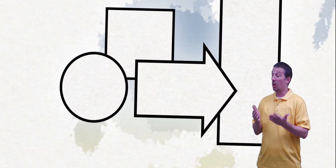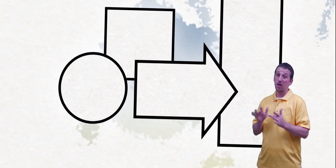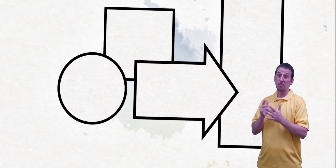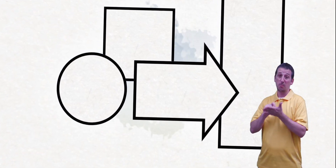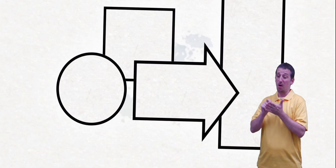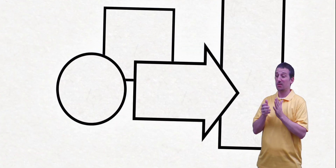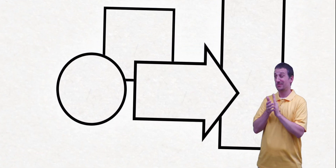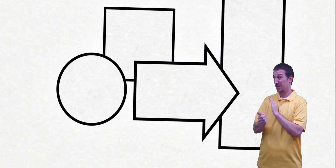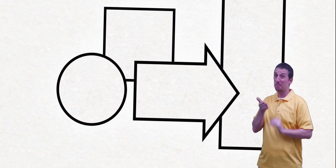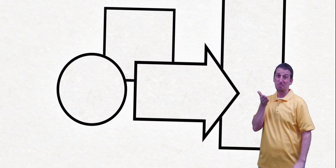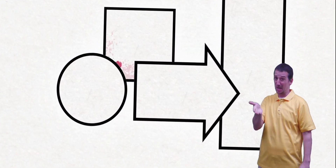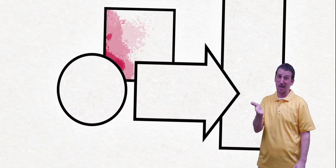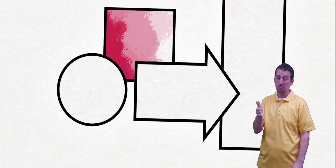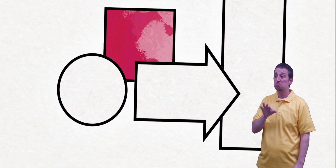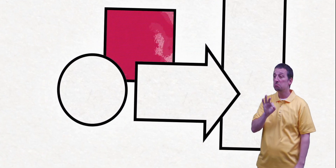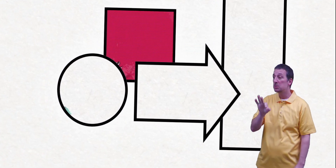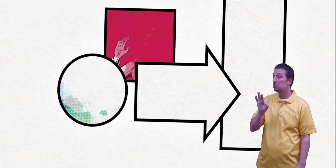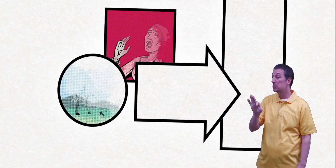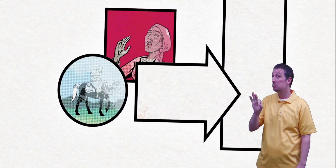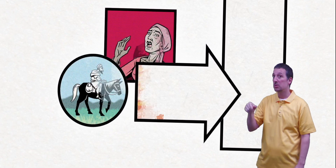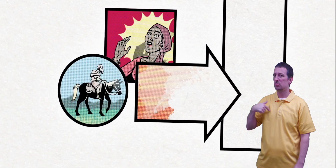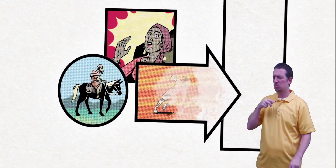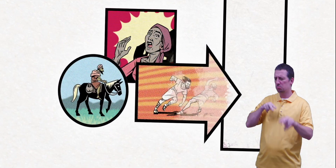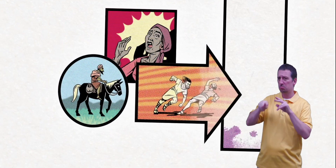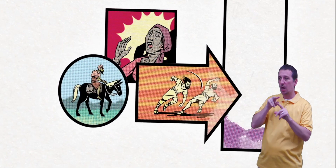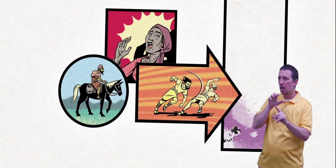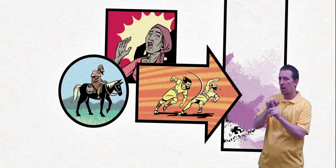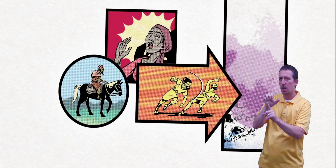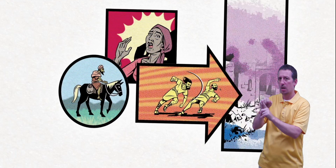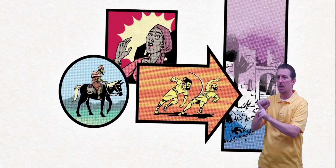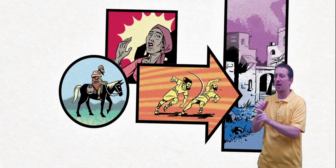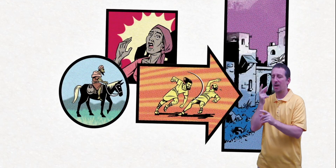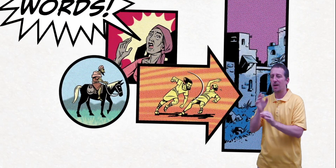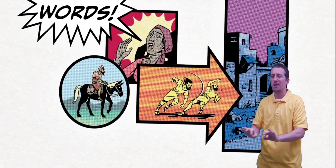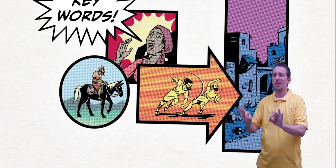Well, biblical authors do it subtly. The best way to catch on is to watch them embed